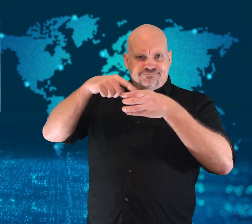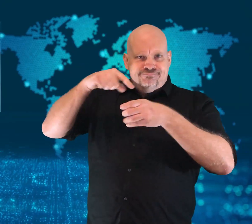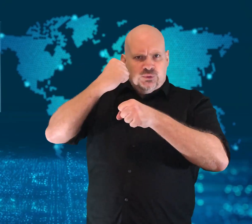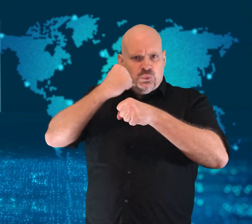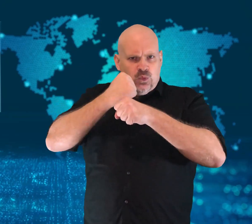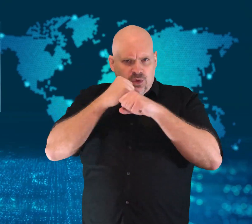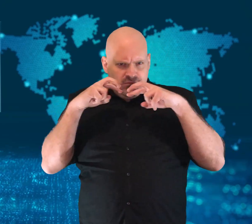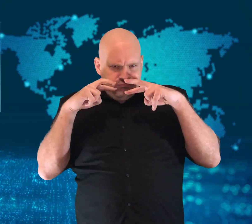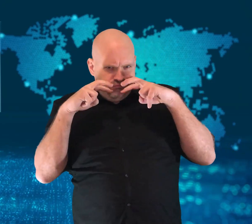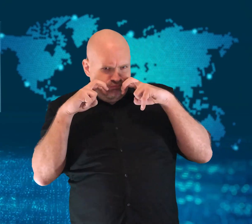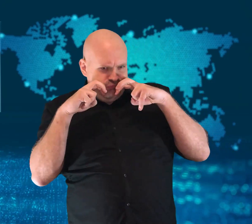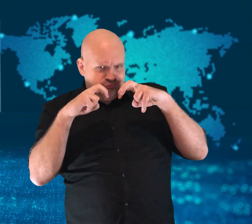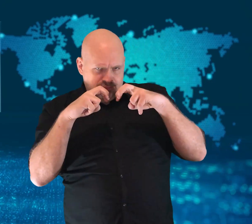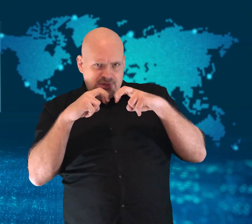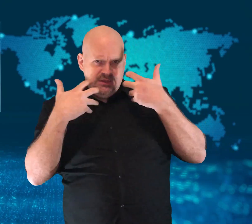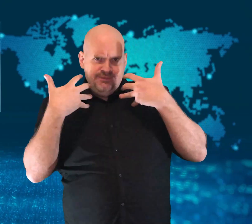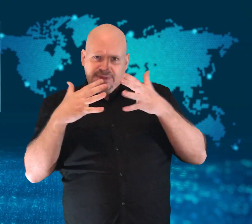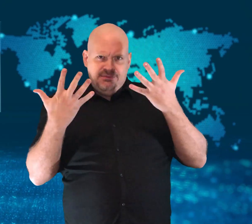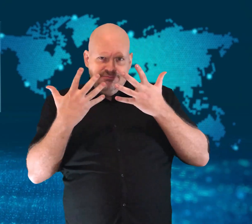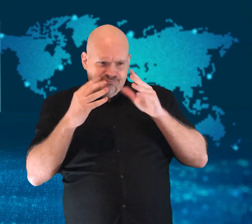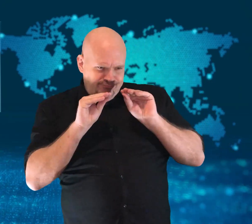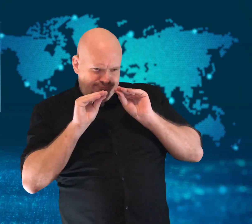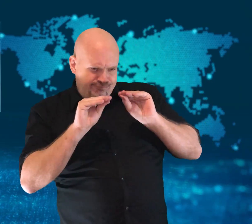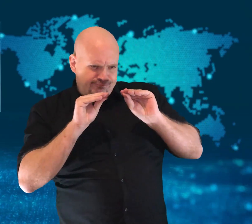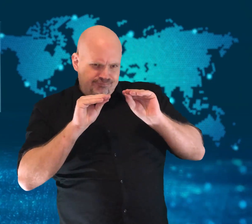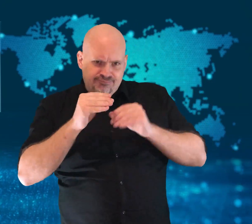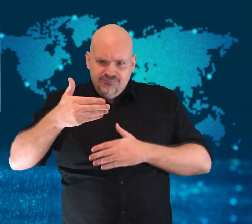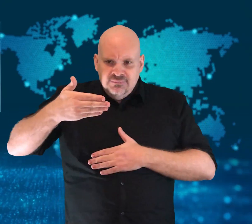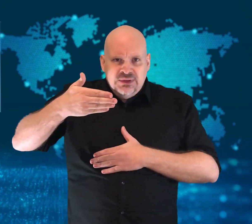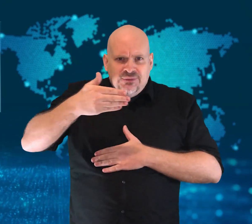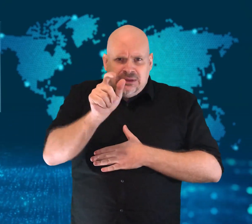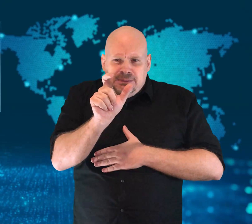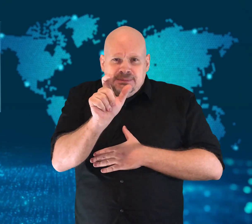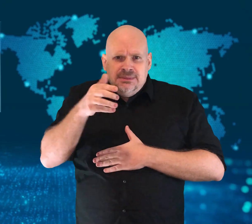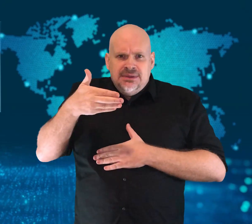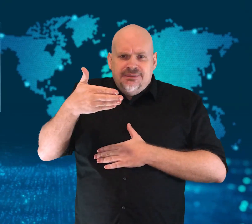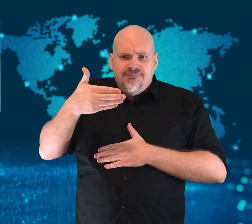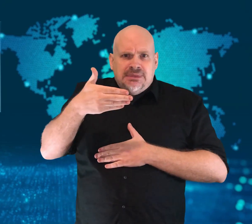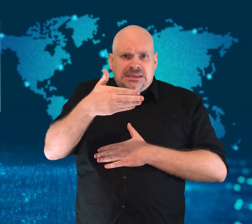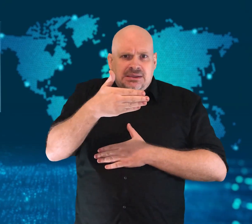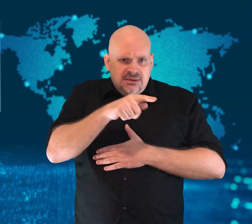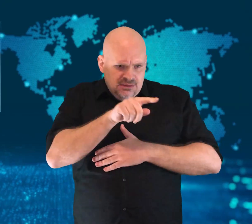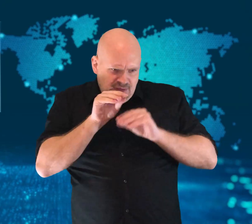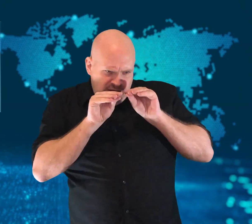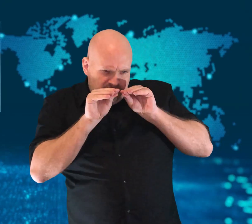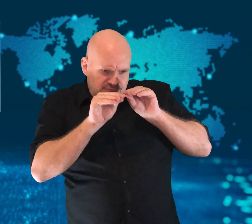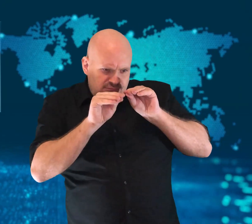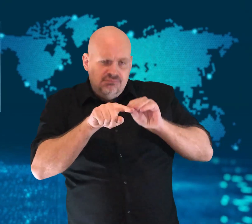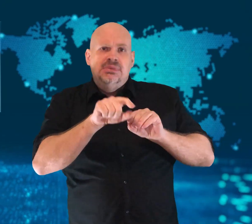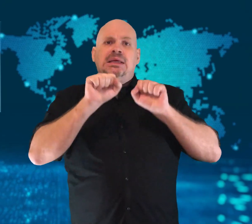a group of researchers taught goldfish to drive a car.